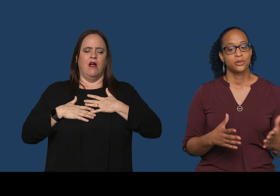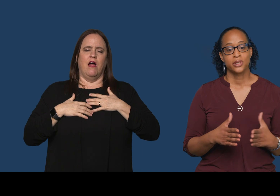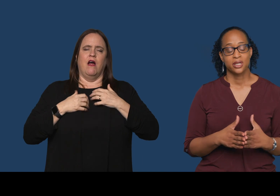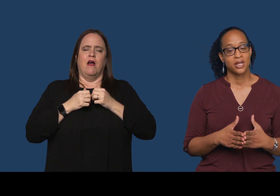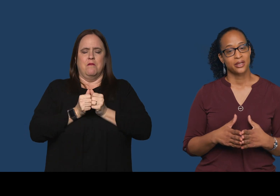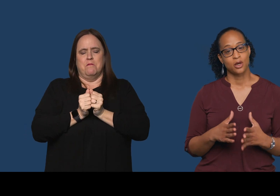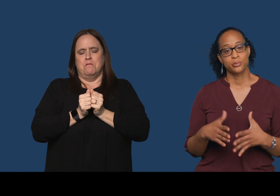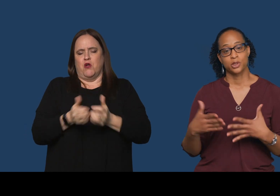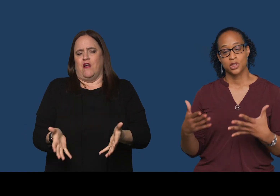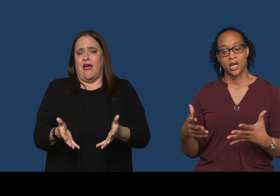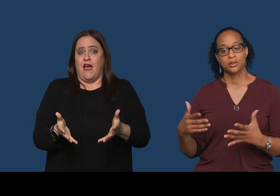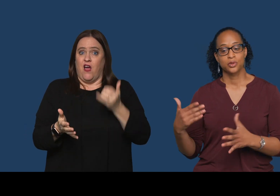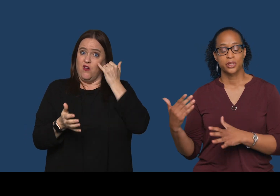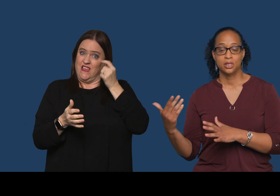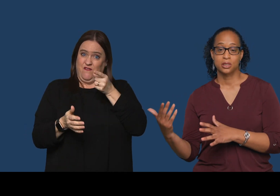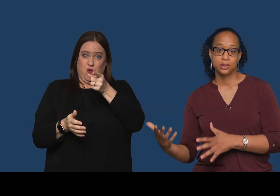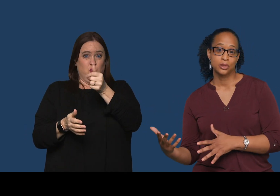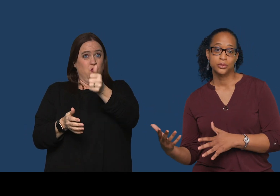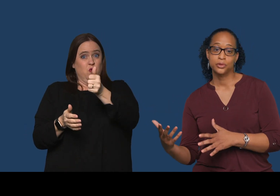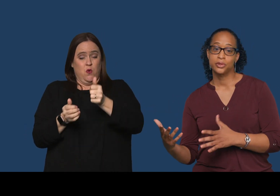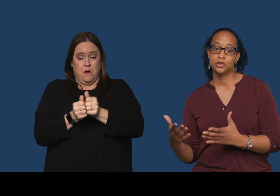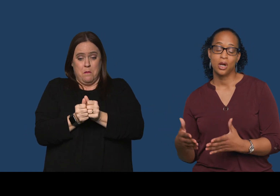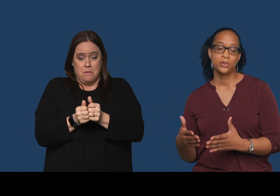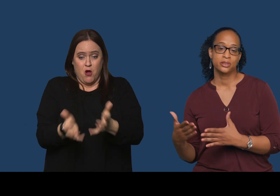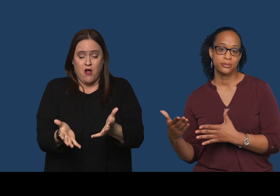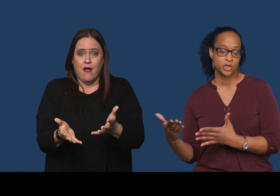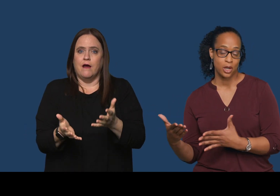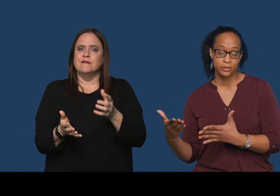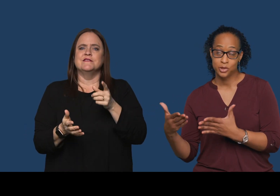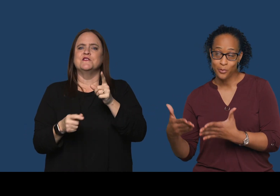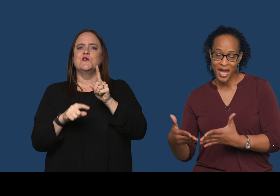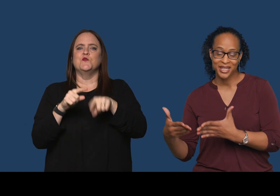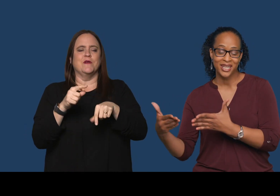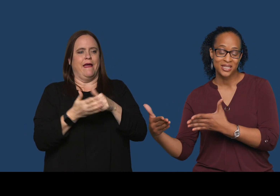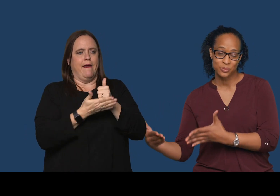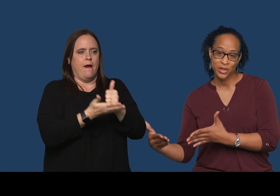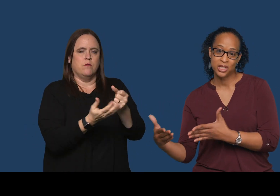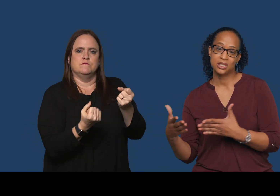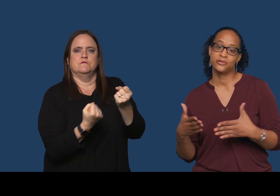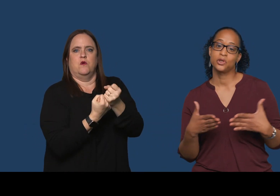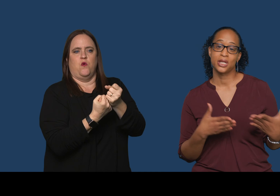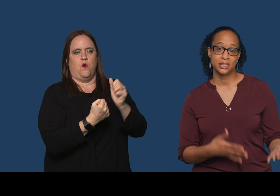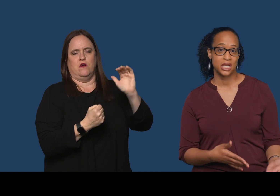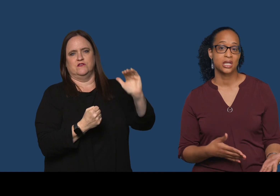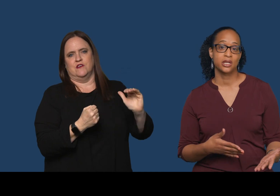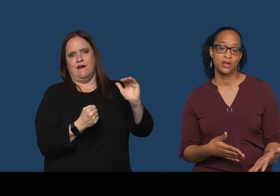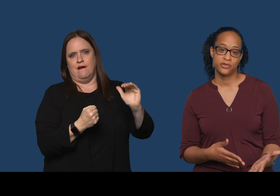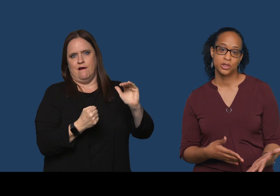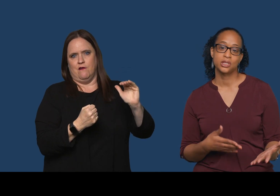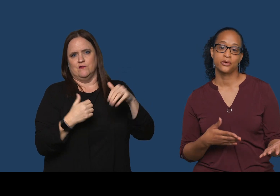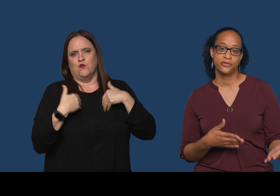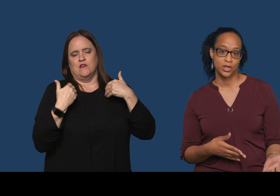You cannot help your child or the young adult through a traumatic experience if you're not taking care of yourself first.